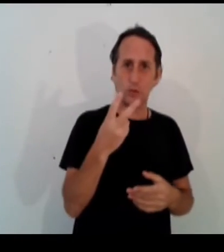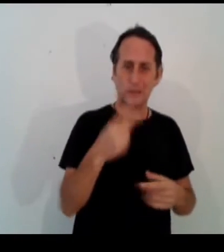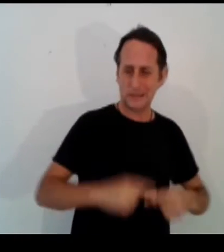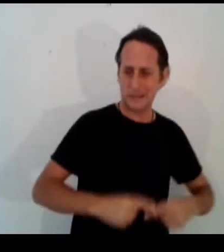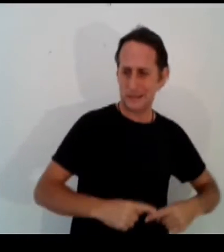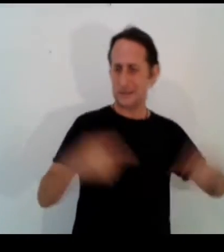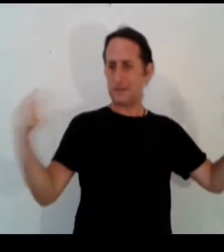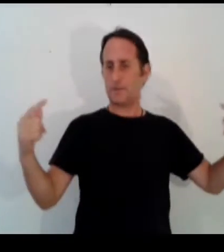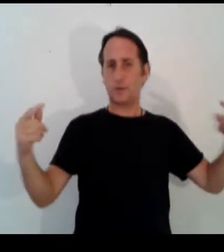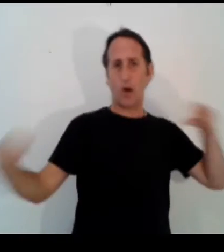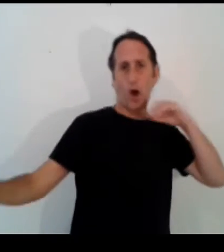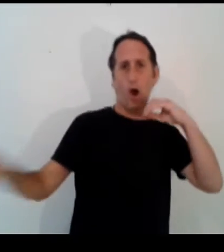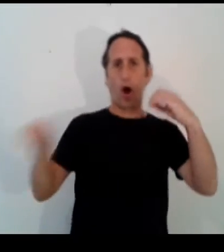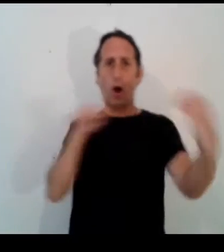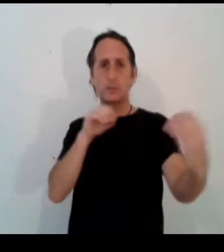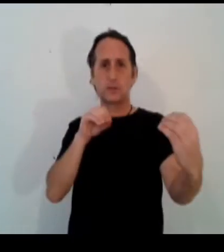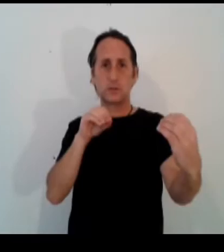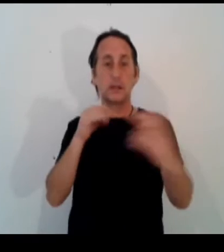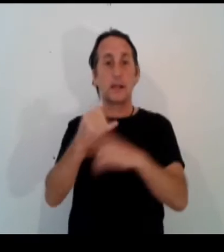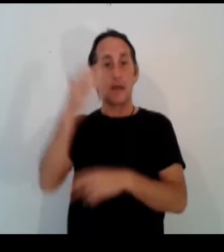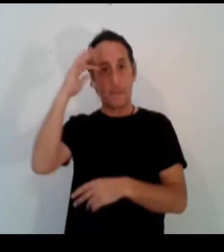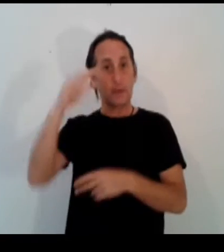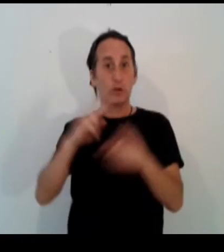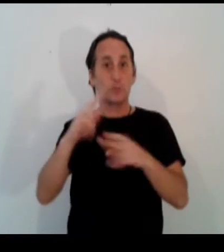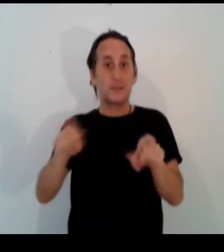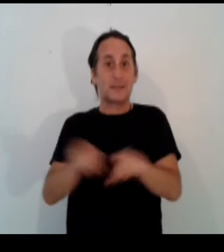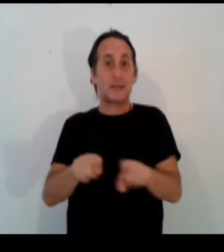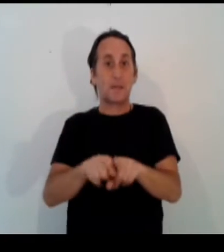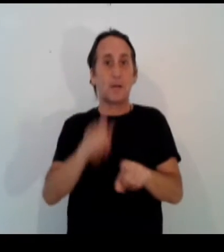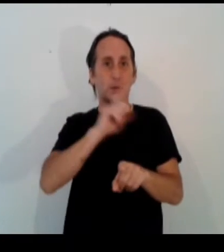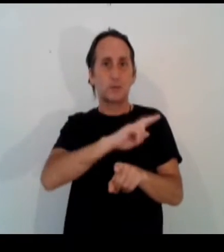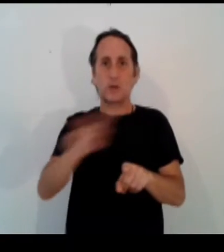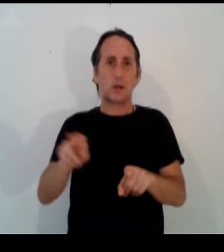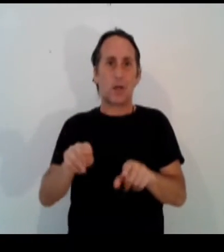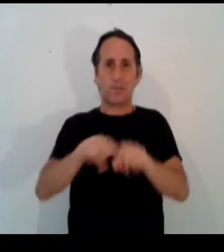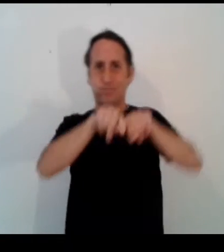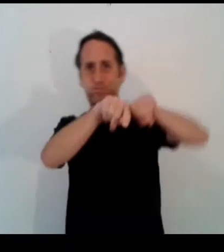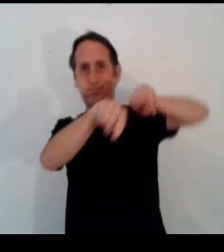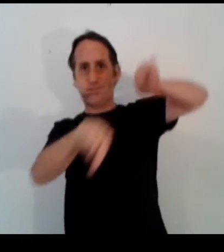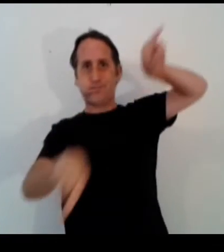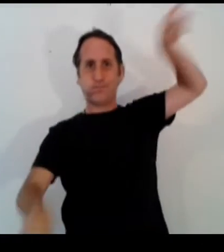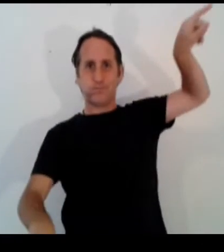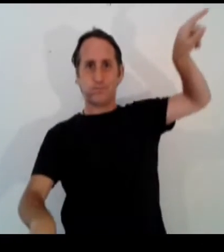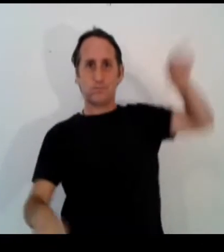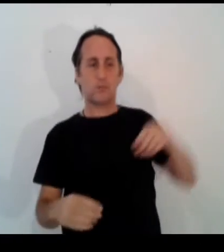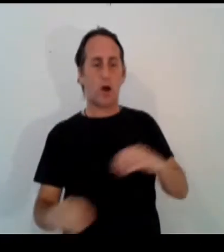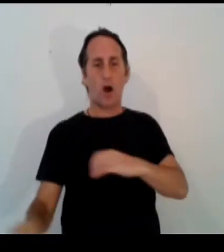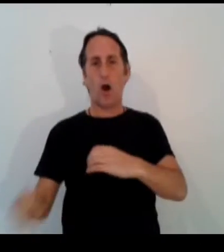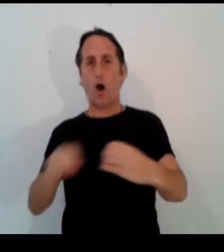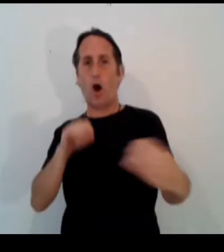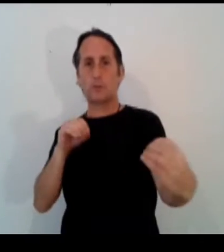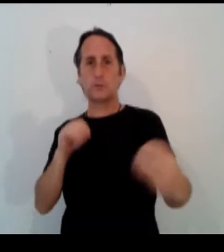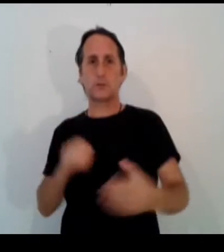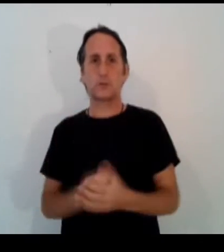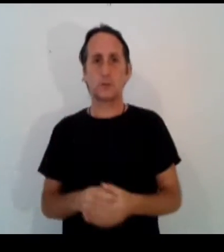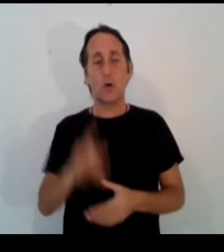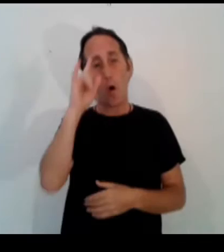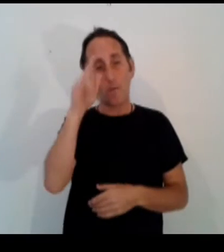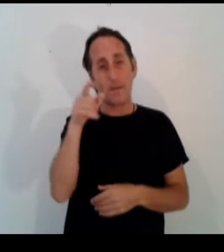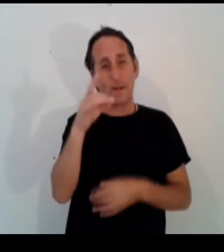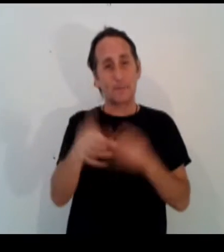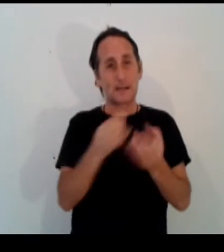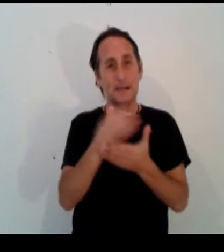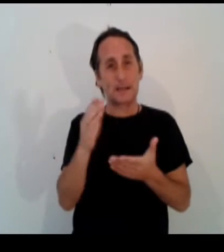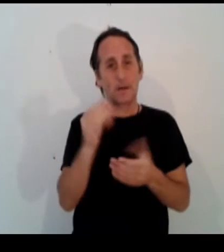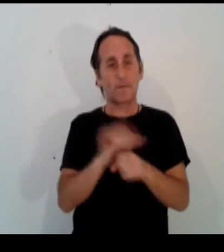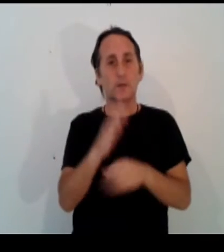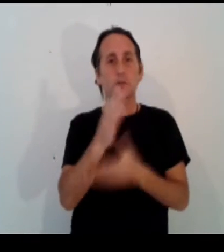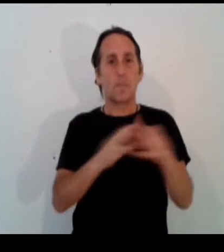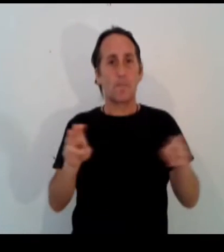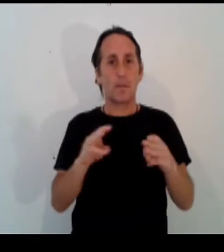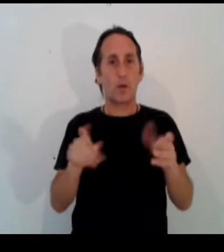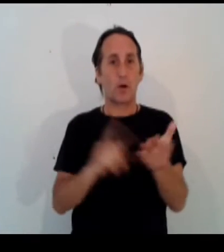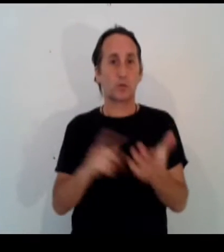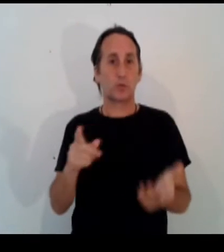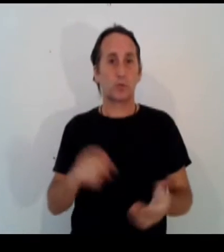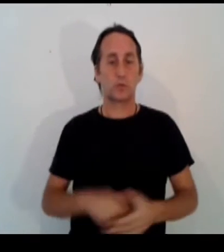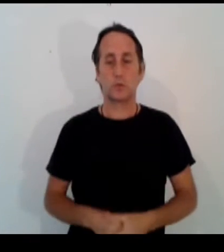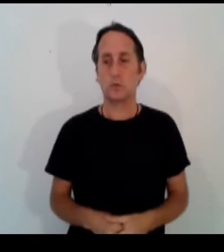so the 2 are polar opposites, in theory they should be the same but they are not, they are polar opposites, so hopefully that will make it clear for some people aswell